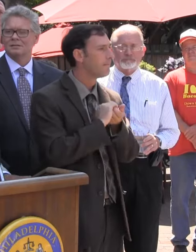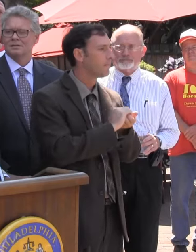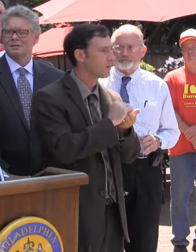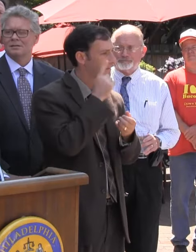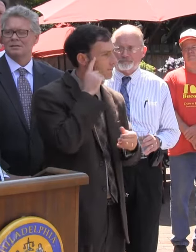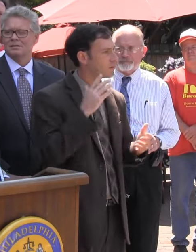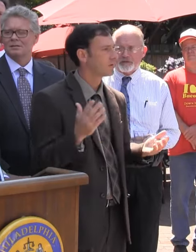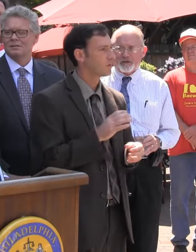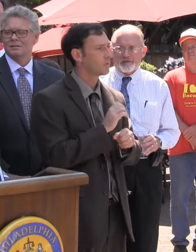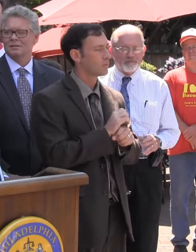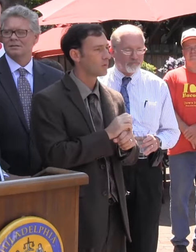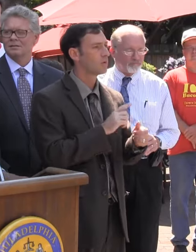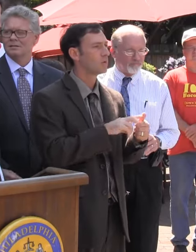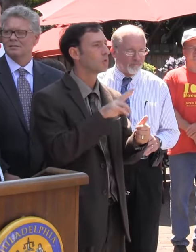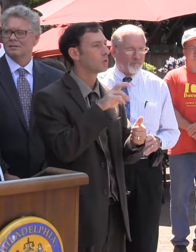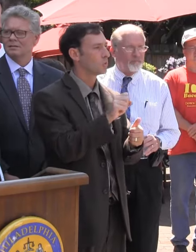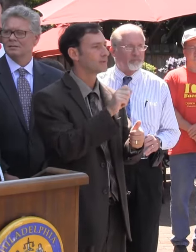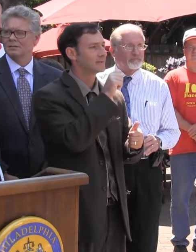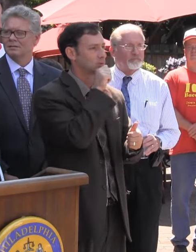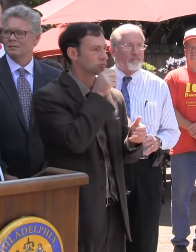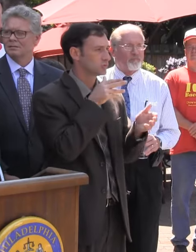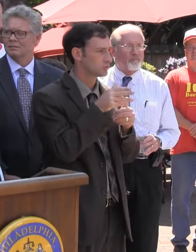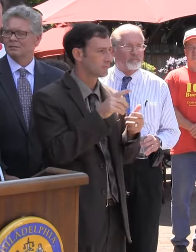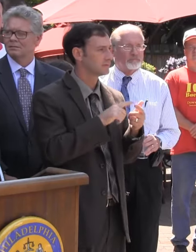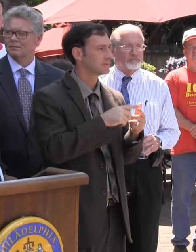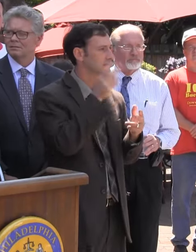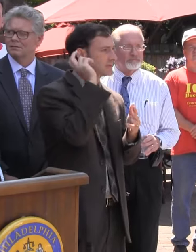work, first and foremost the United States Secret Service, SEPTA, the Commonwealth of